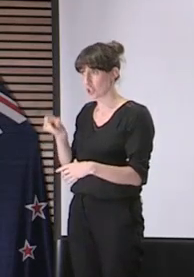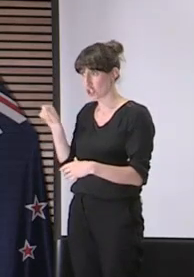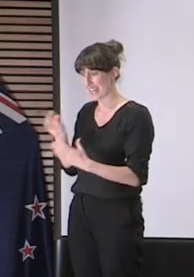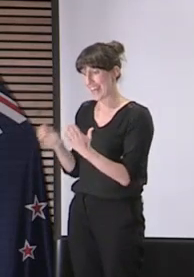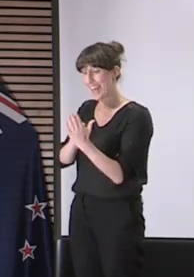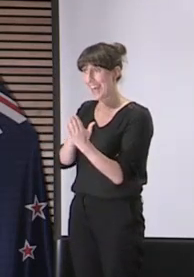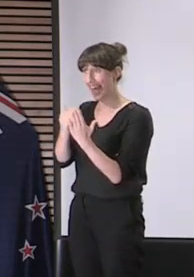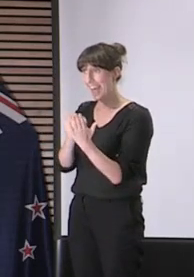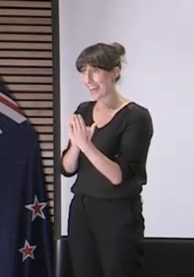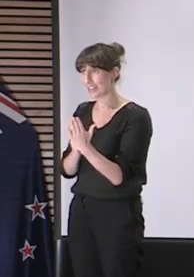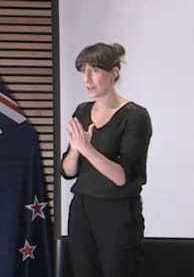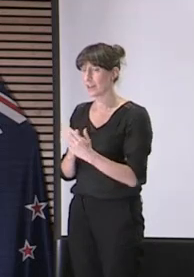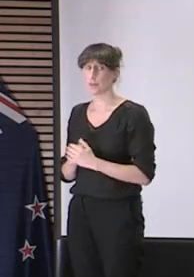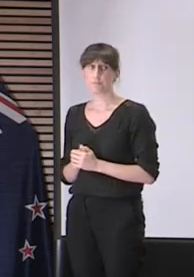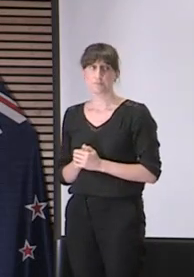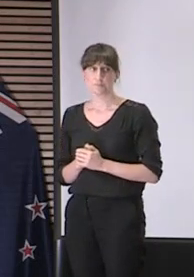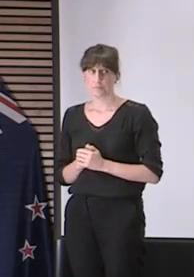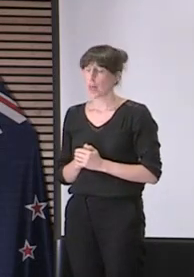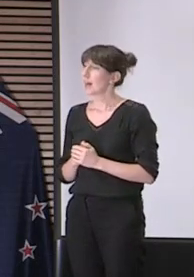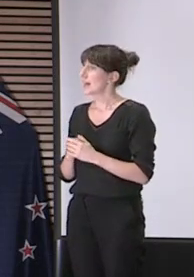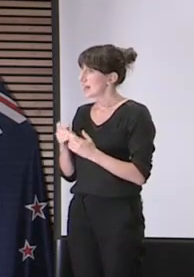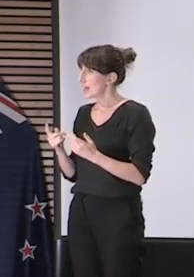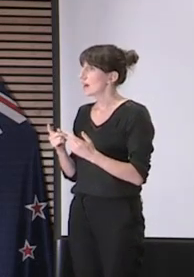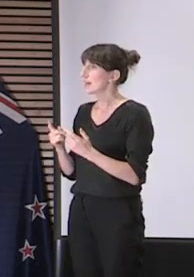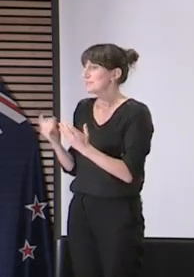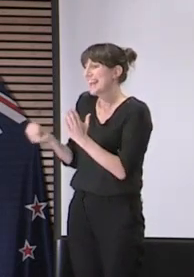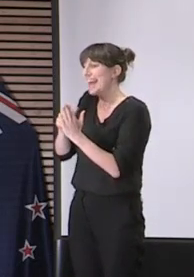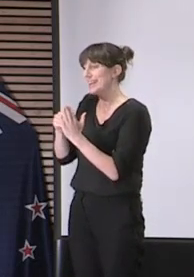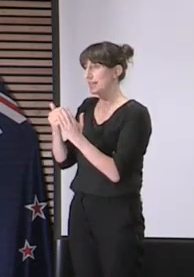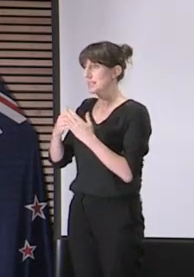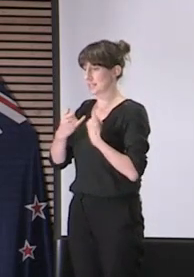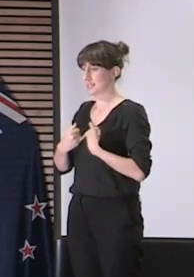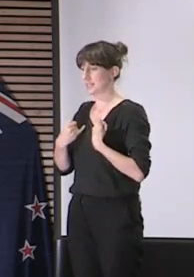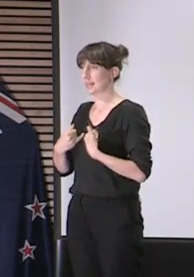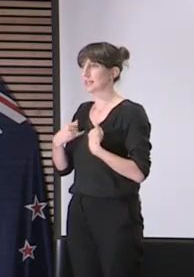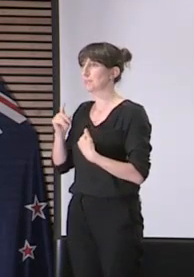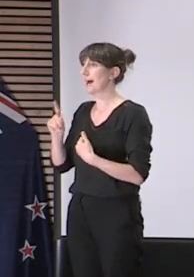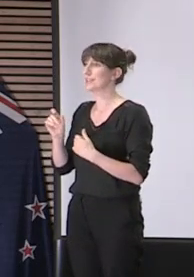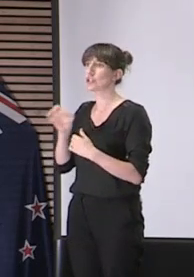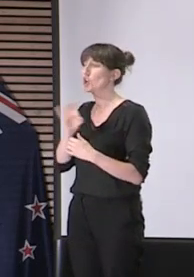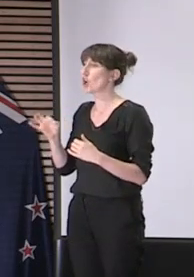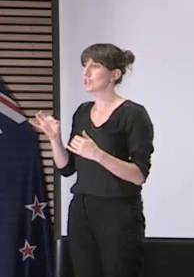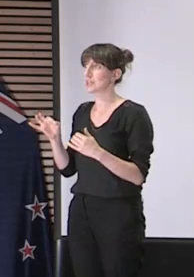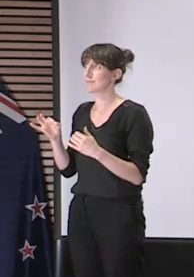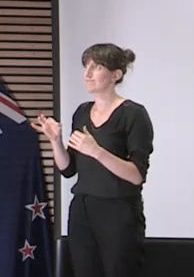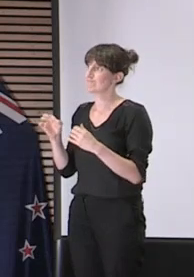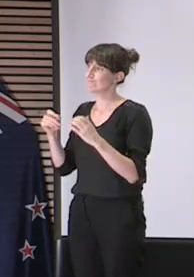enough information to know quite what is significance is of the loss of smell. I am pleased and I think it is good